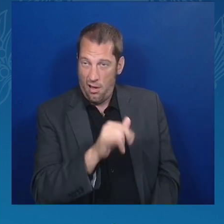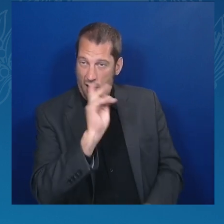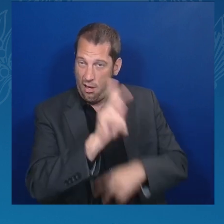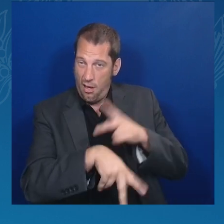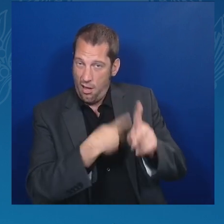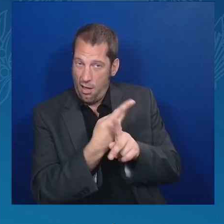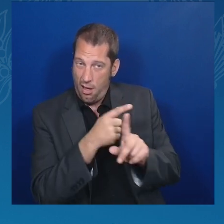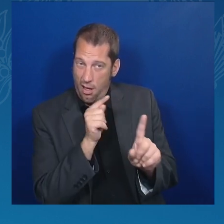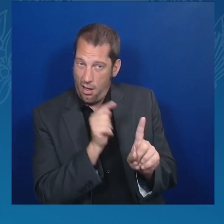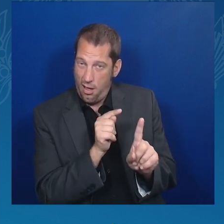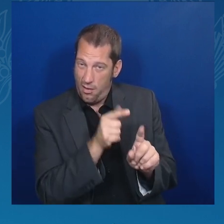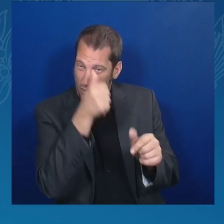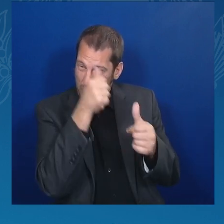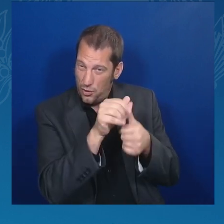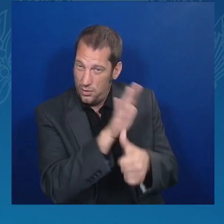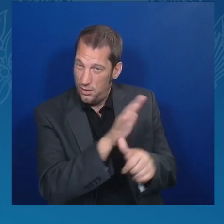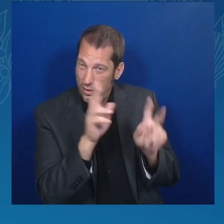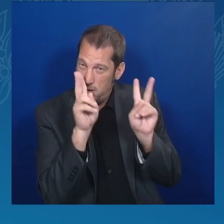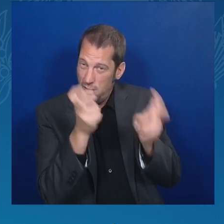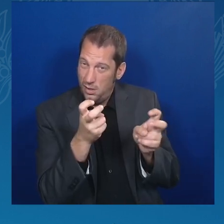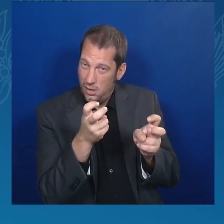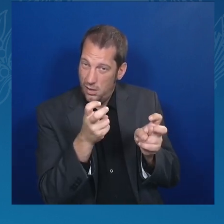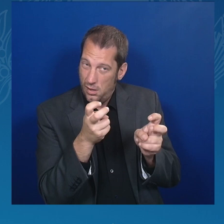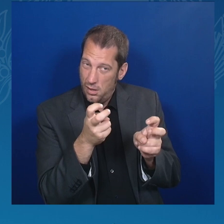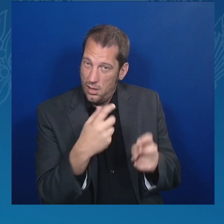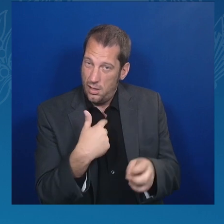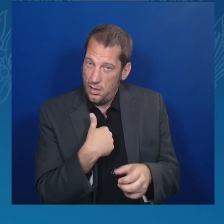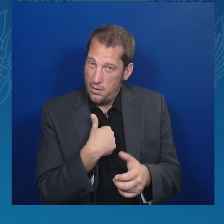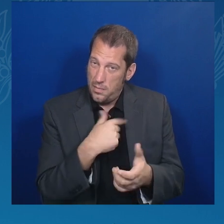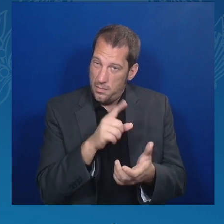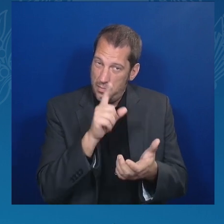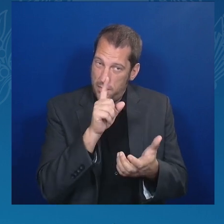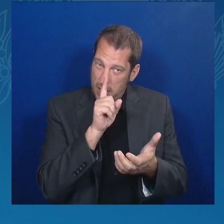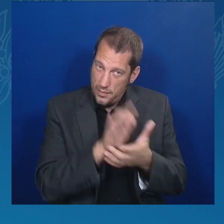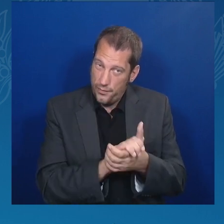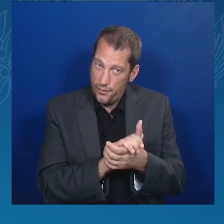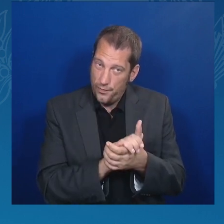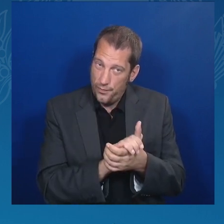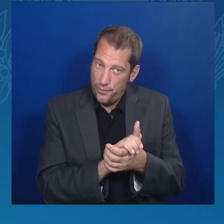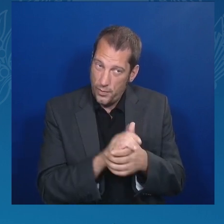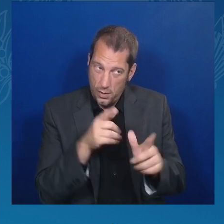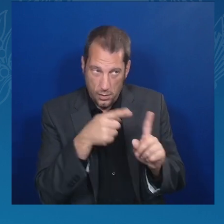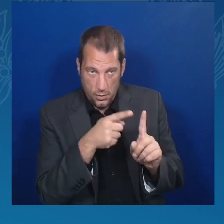believe them the first time." Believe them the first time.